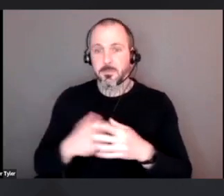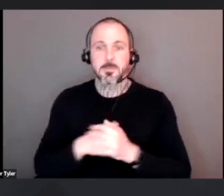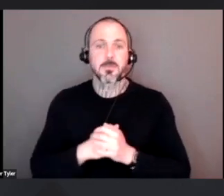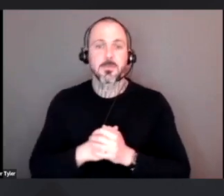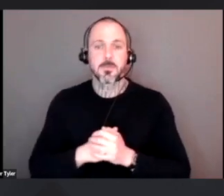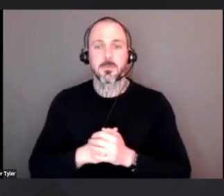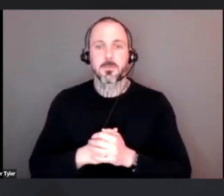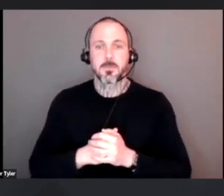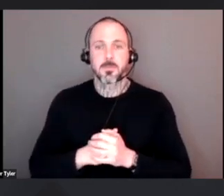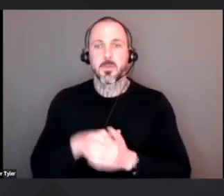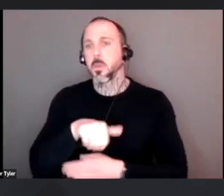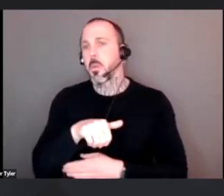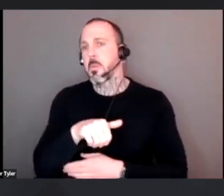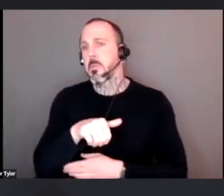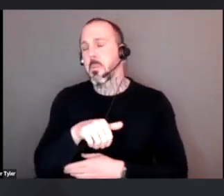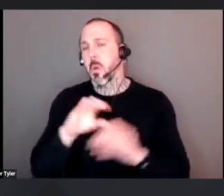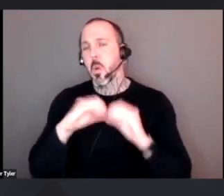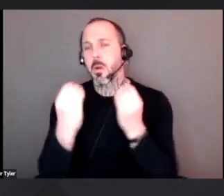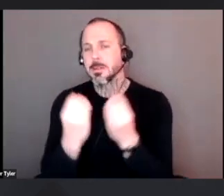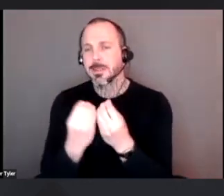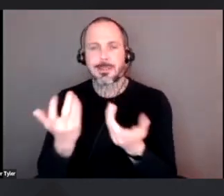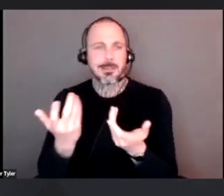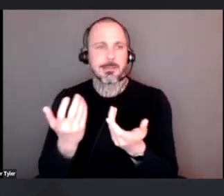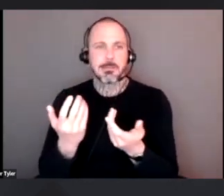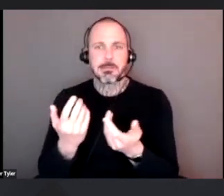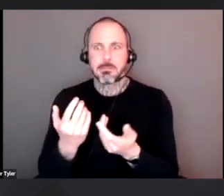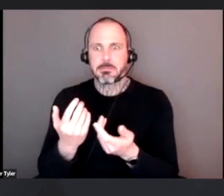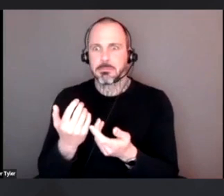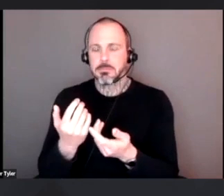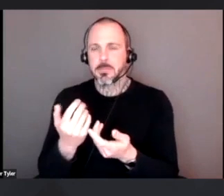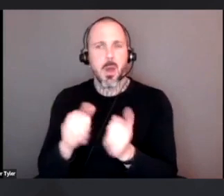What are some advice would you give as an employer maybe?